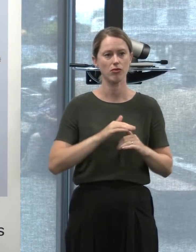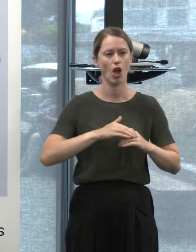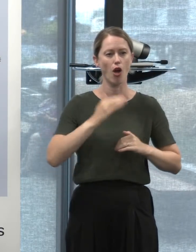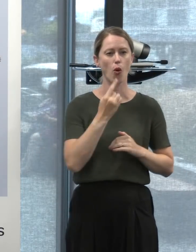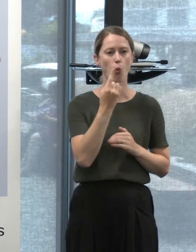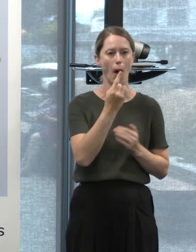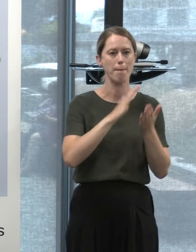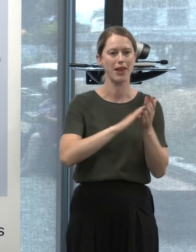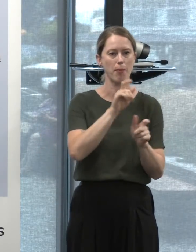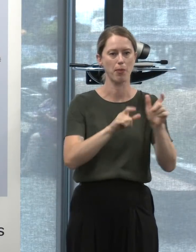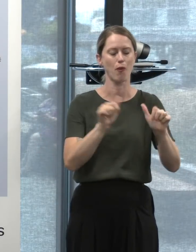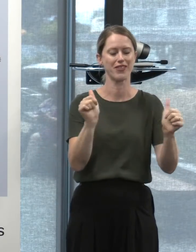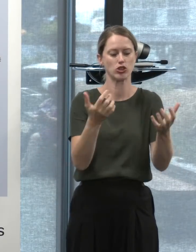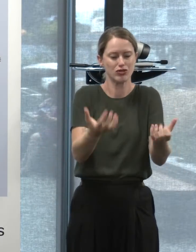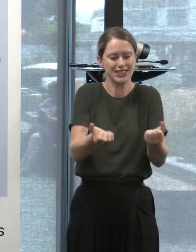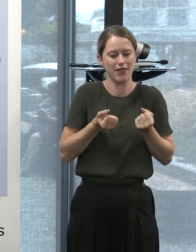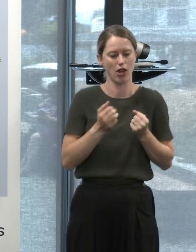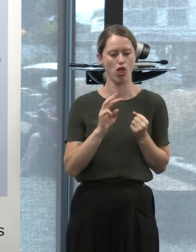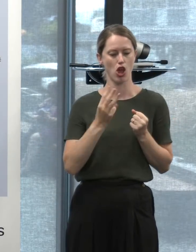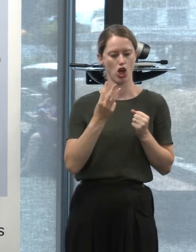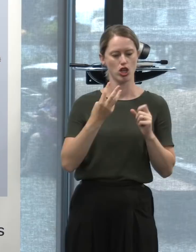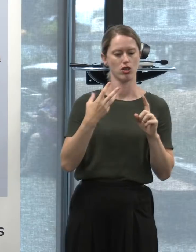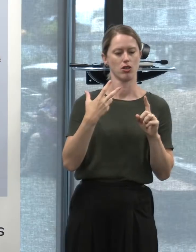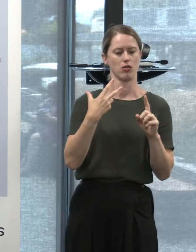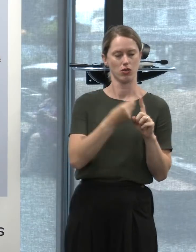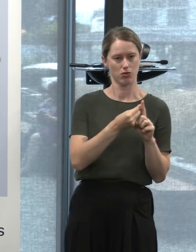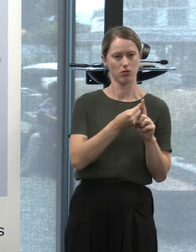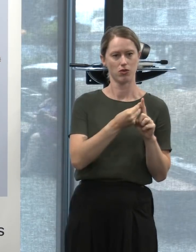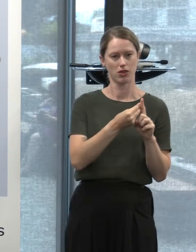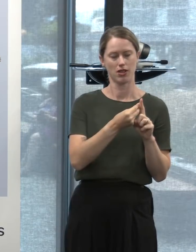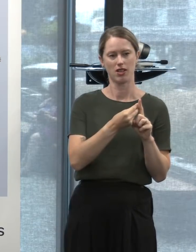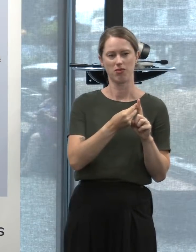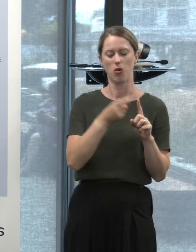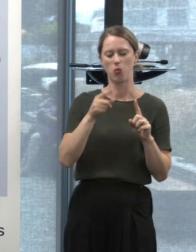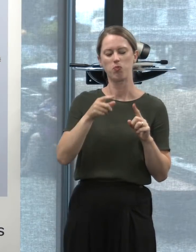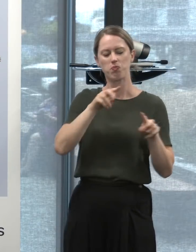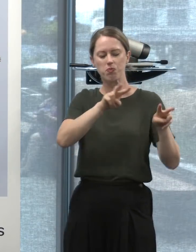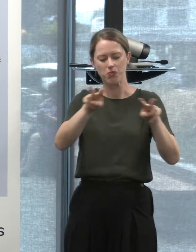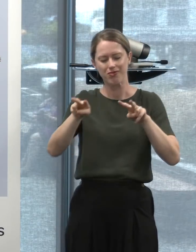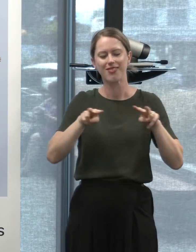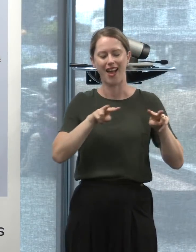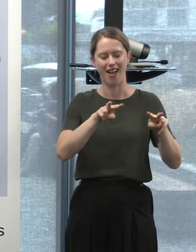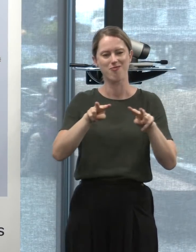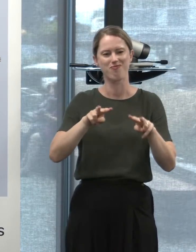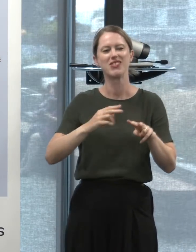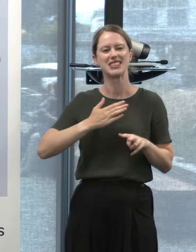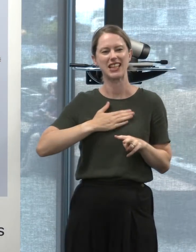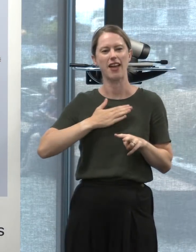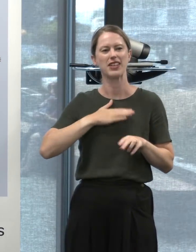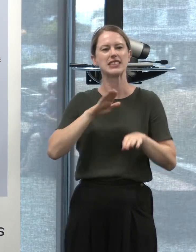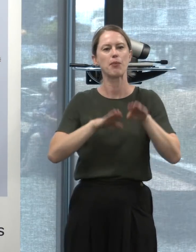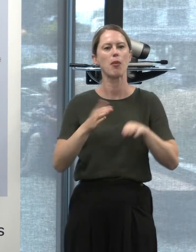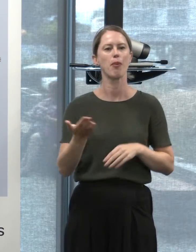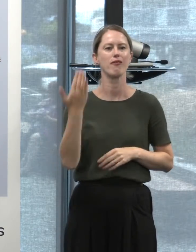safety profile and I am pleased to say we are seeing a similar pattern here. With now well over 1 million